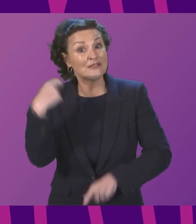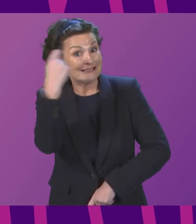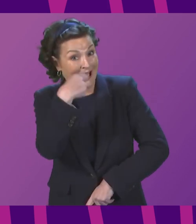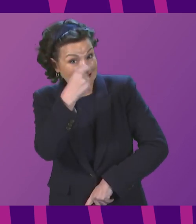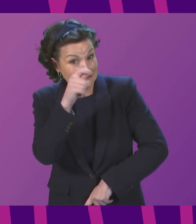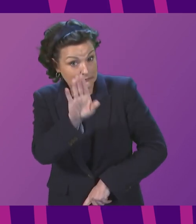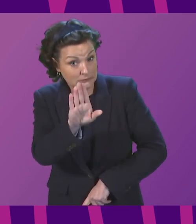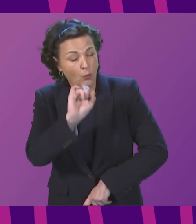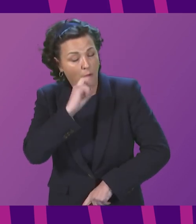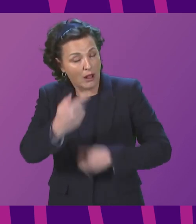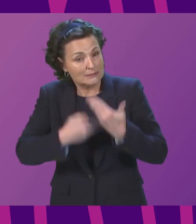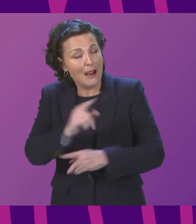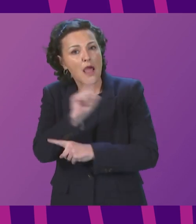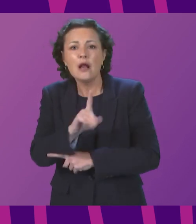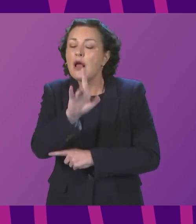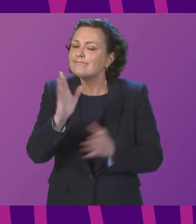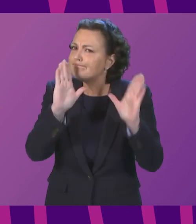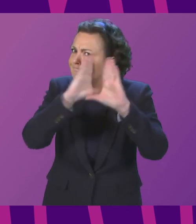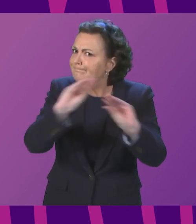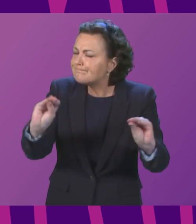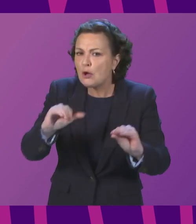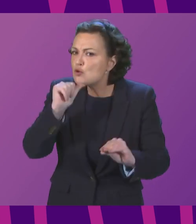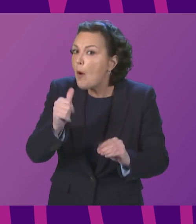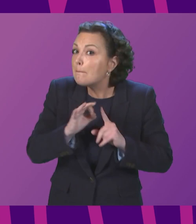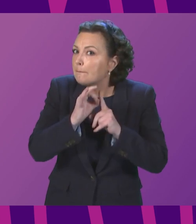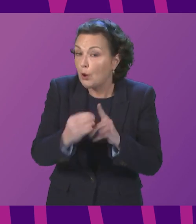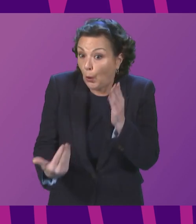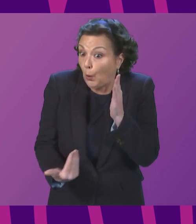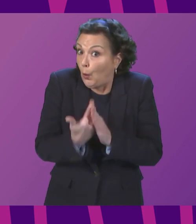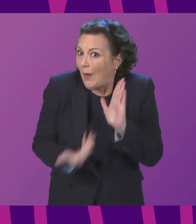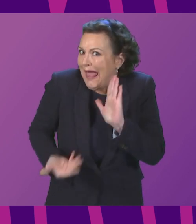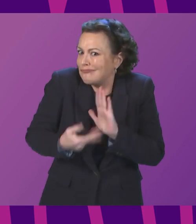additional measures at this stage, I will confirm that existing protections and guidance